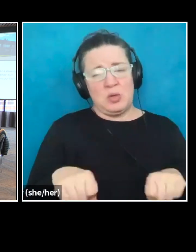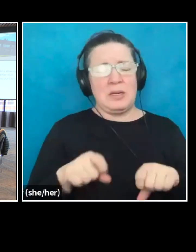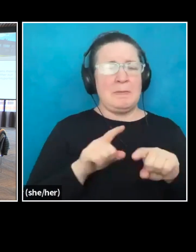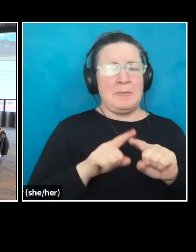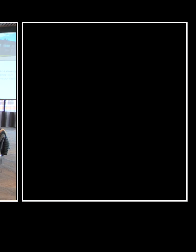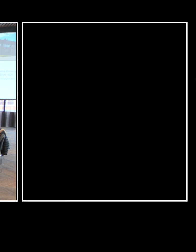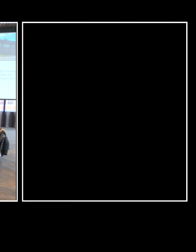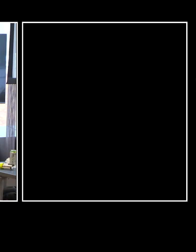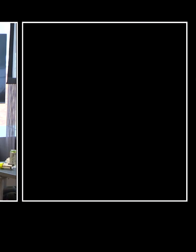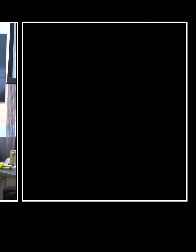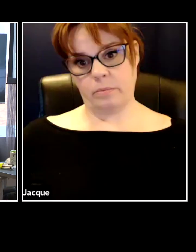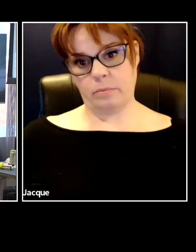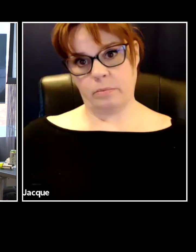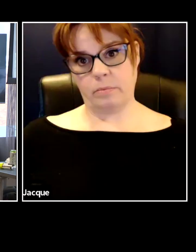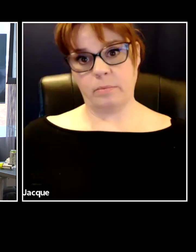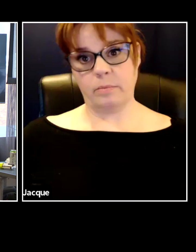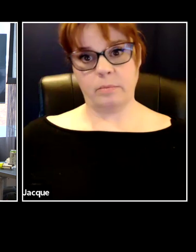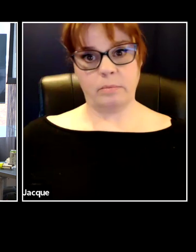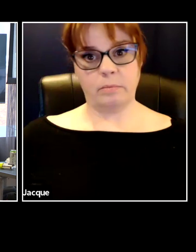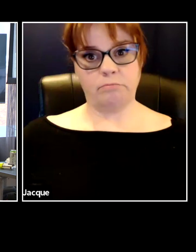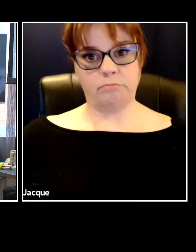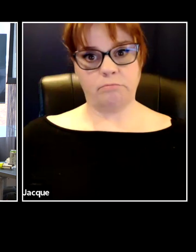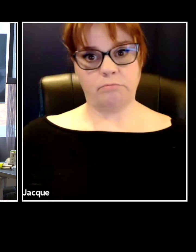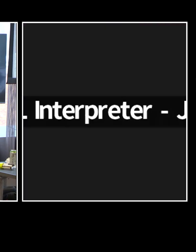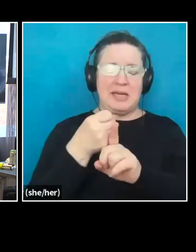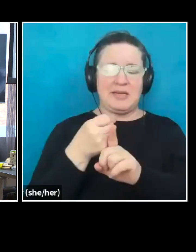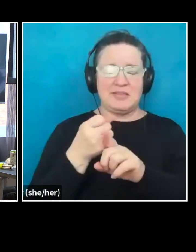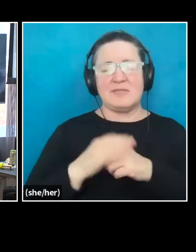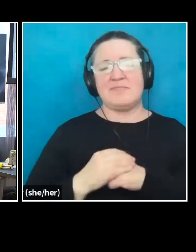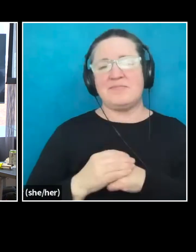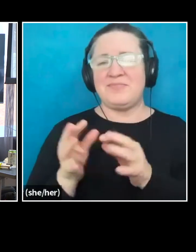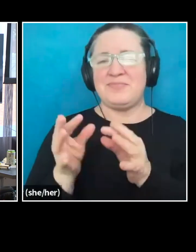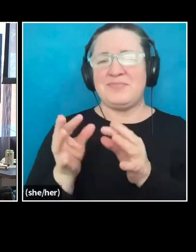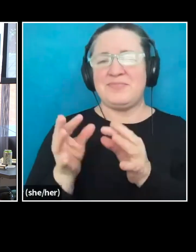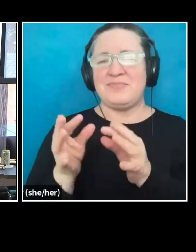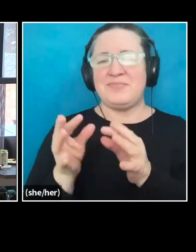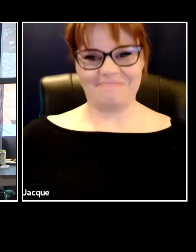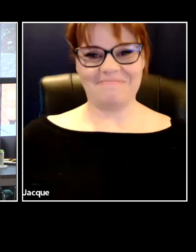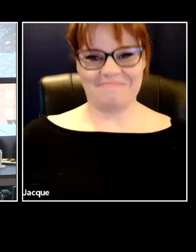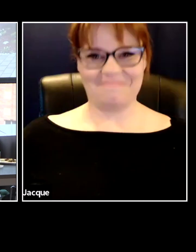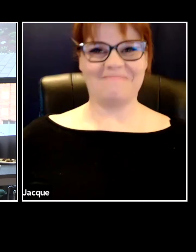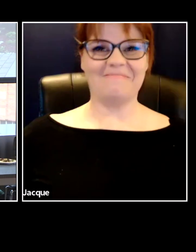factors at play. Thank you. And I think, you know, a mile and a half. Yeah. for some some some of us